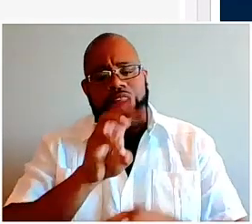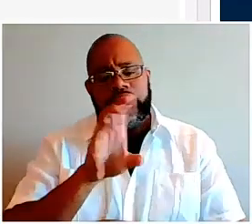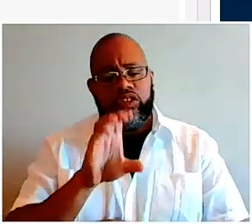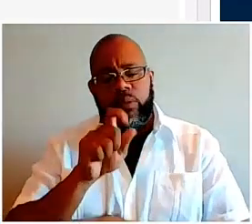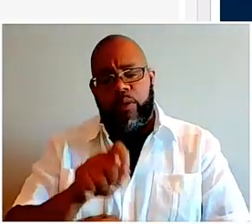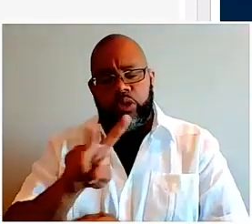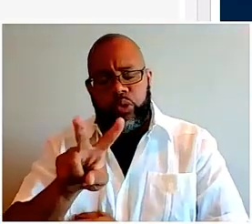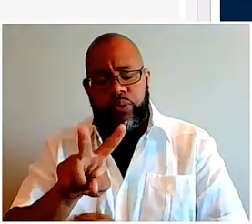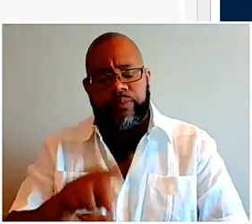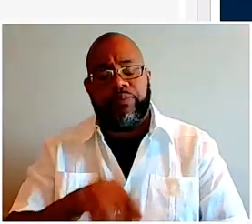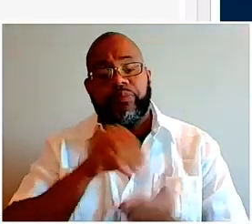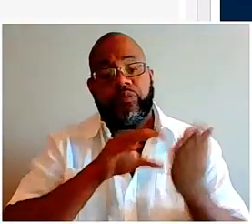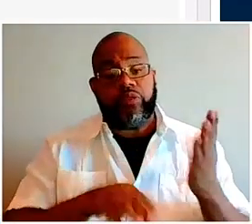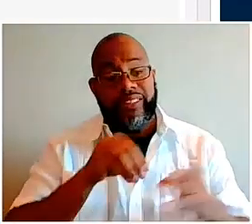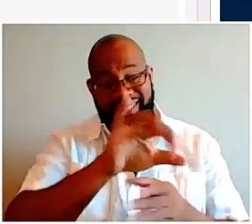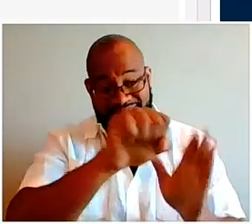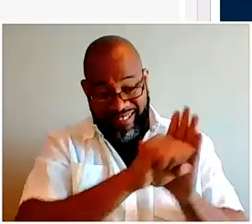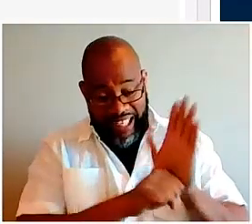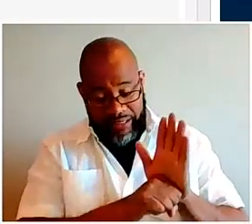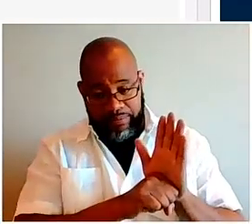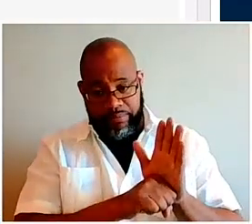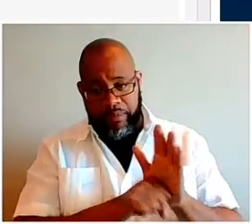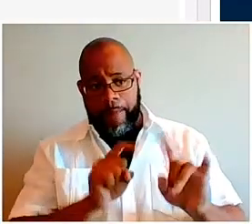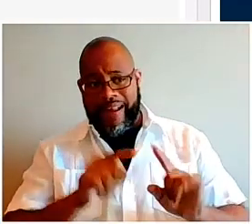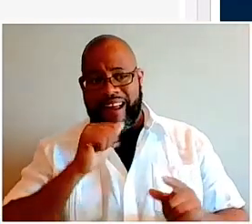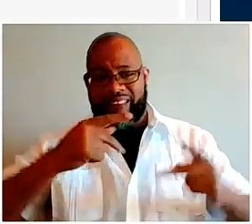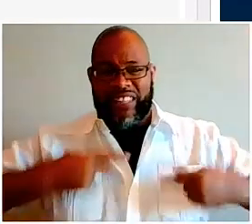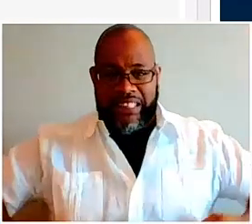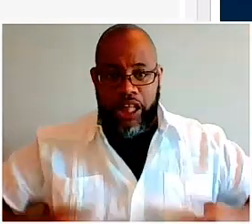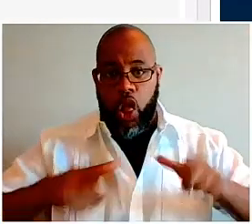The students in that state, but is not physically located in that state.